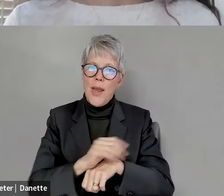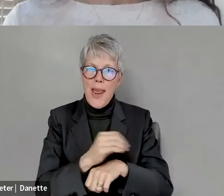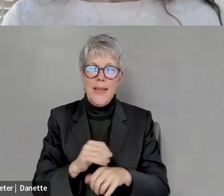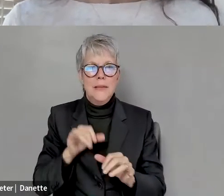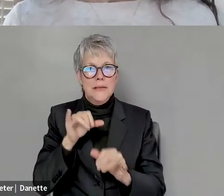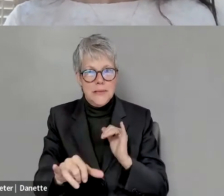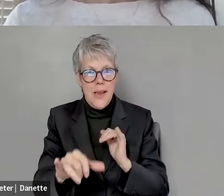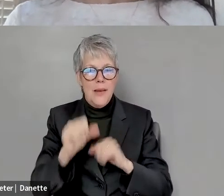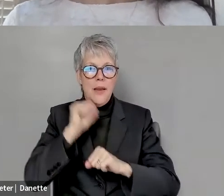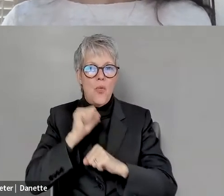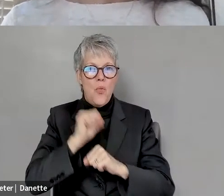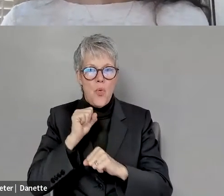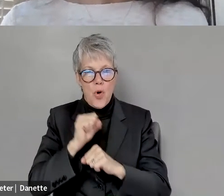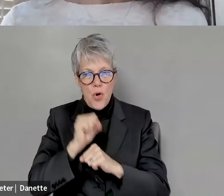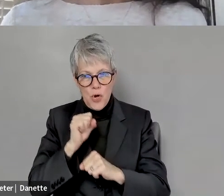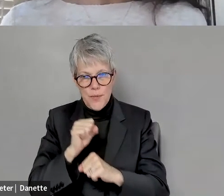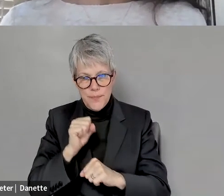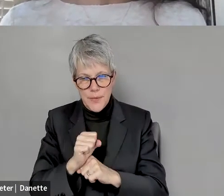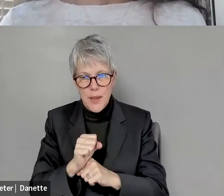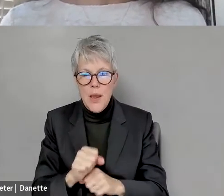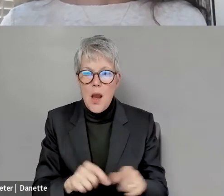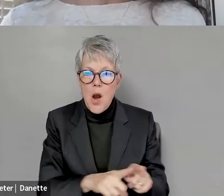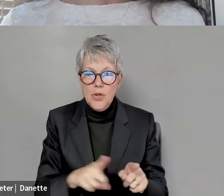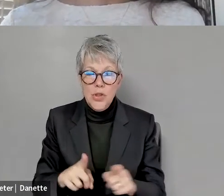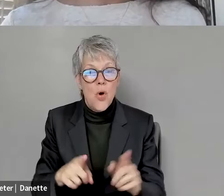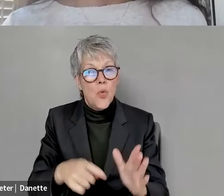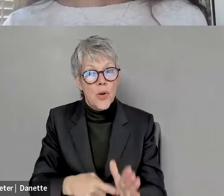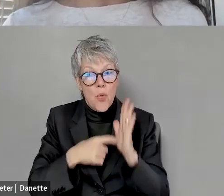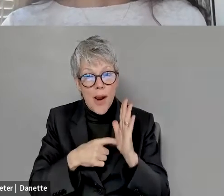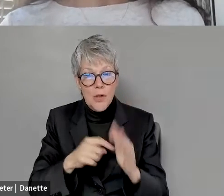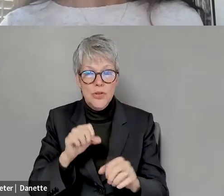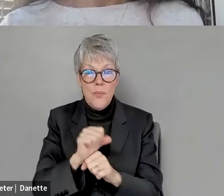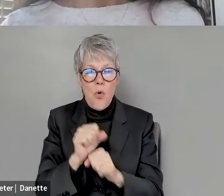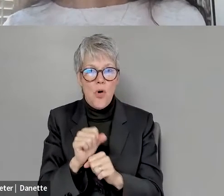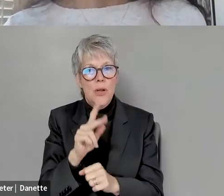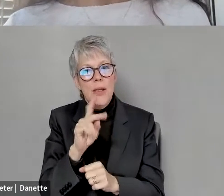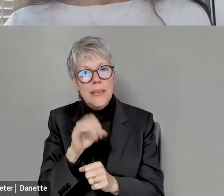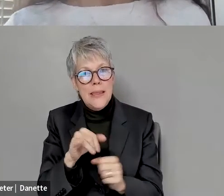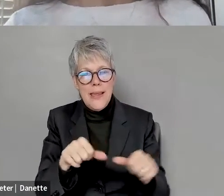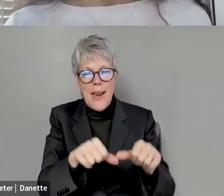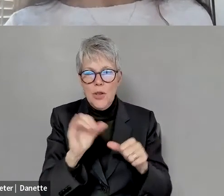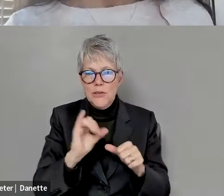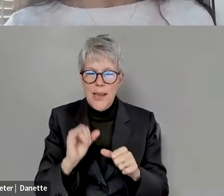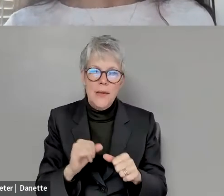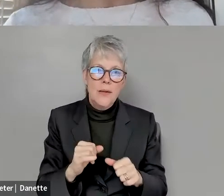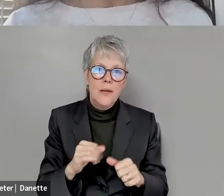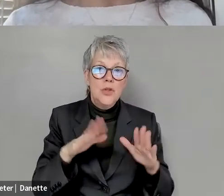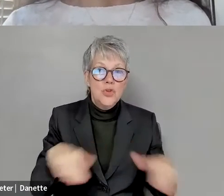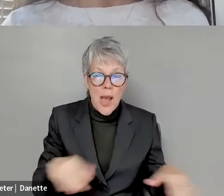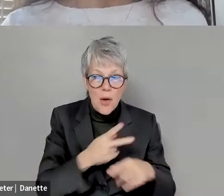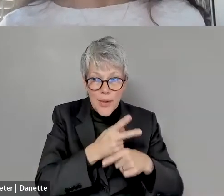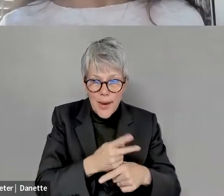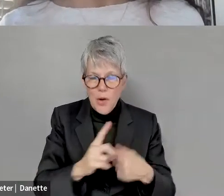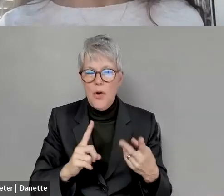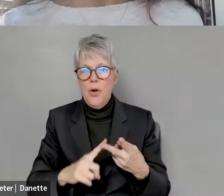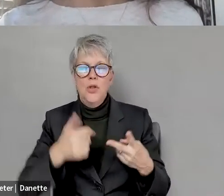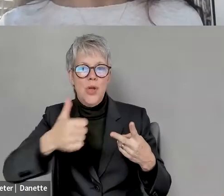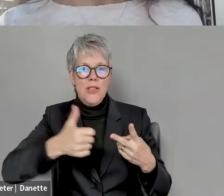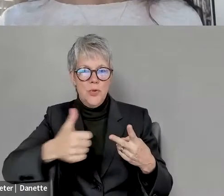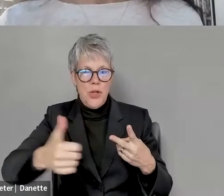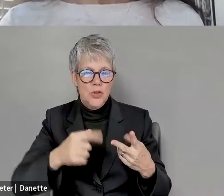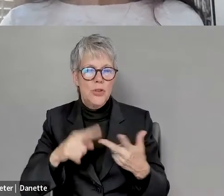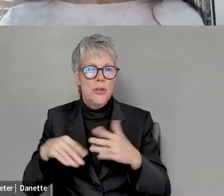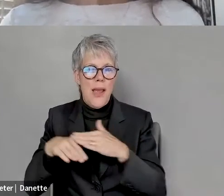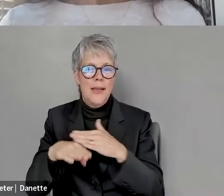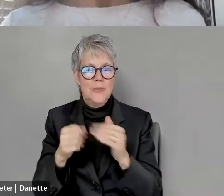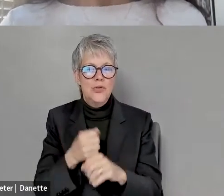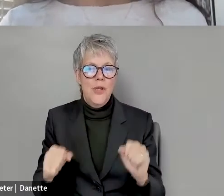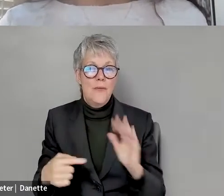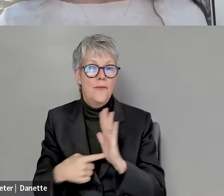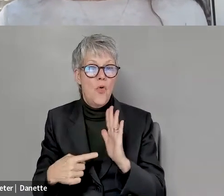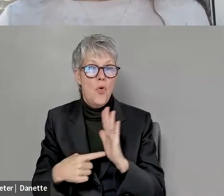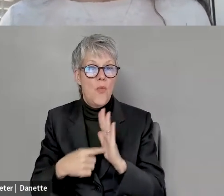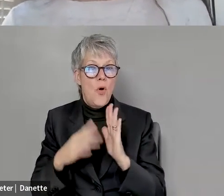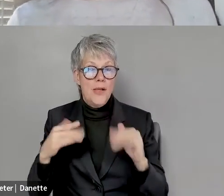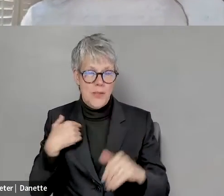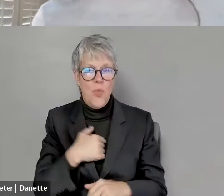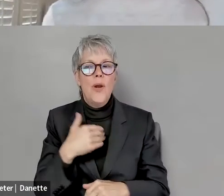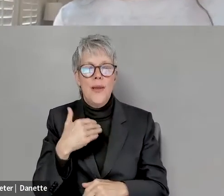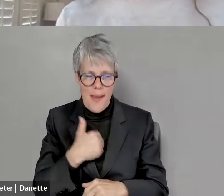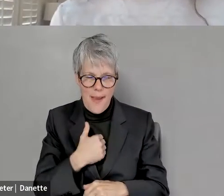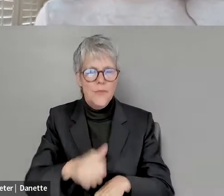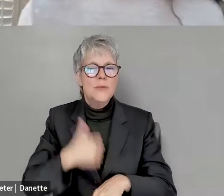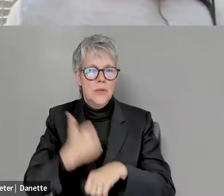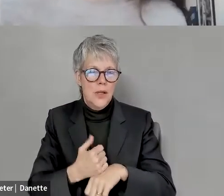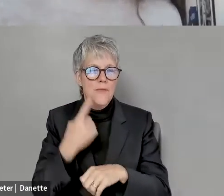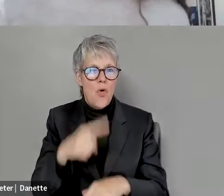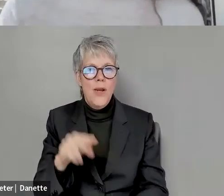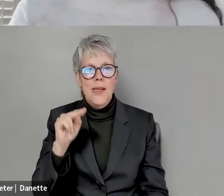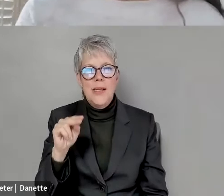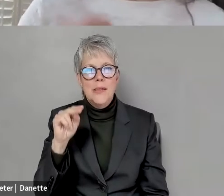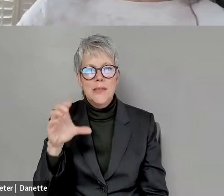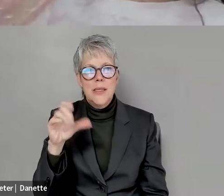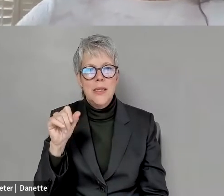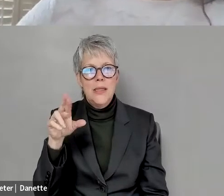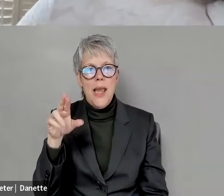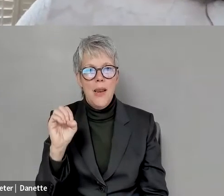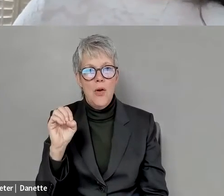um key areas rewarding requiring support. Um, that we identified include childcare transportation um, and access to safe, affordable housing, and we actually already have an infrastructure for that in the State for nt care three hundred and sixty. So on this one I asked you for a couple of steps